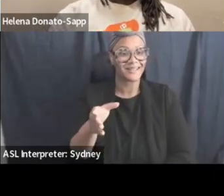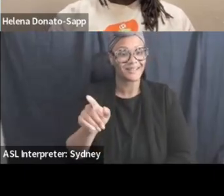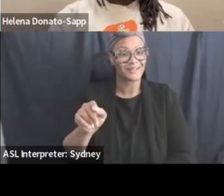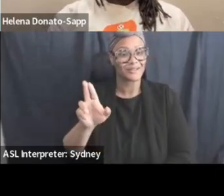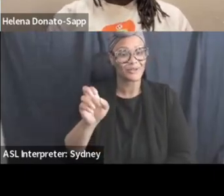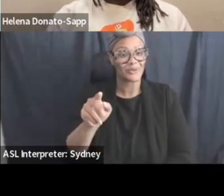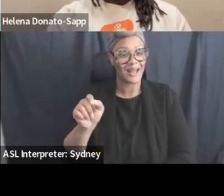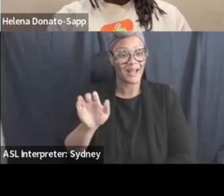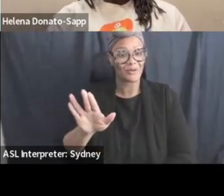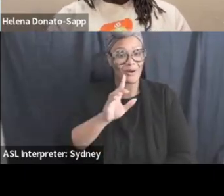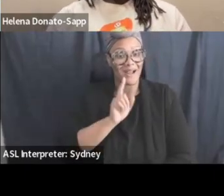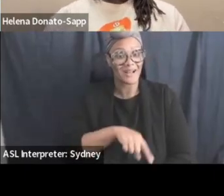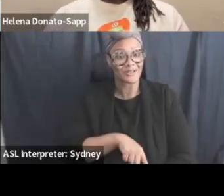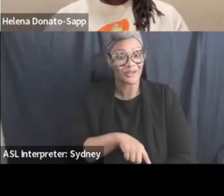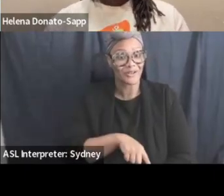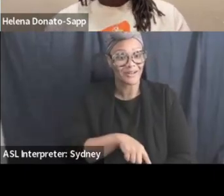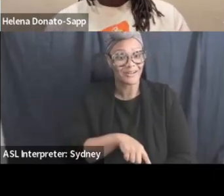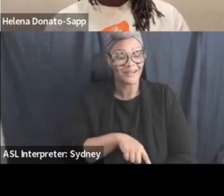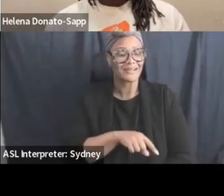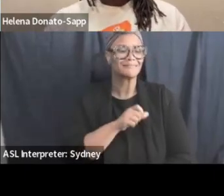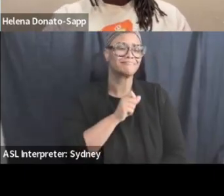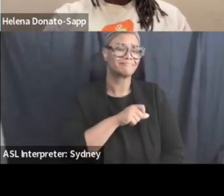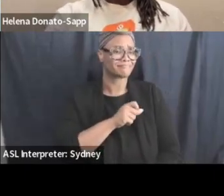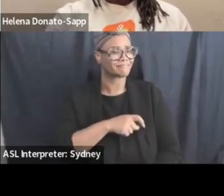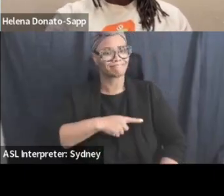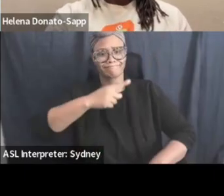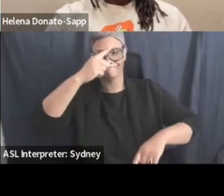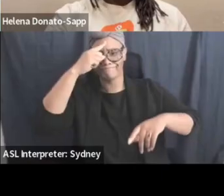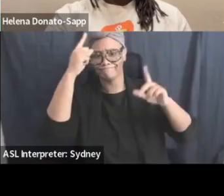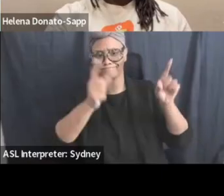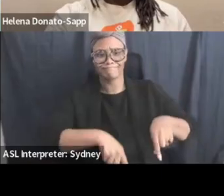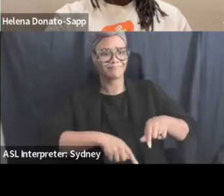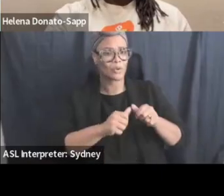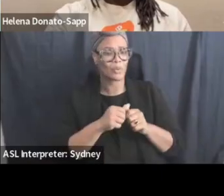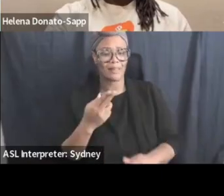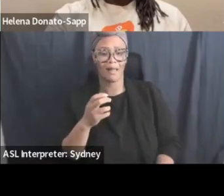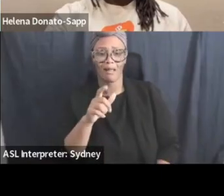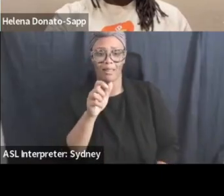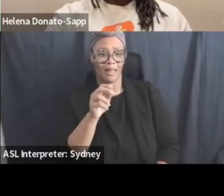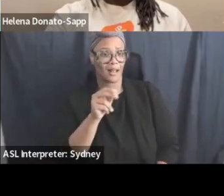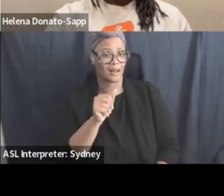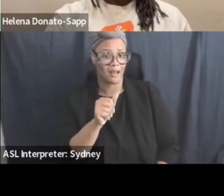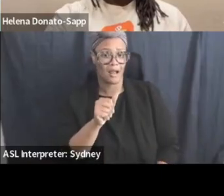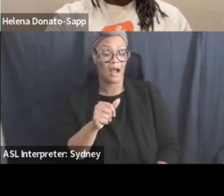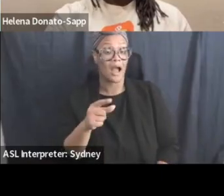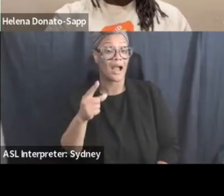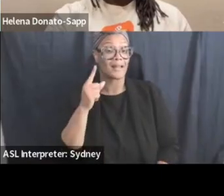Yeah, I mean I I completely agree um with Helena what you said. Um, I think antilackness is at